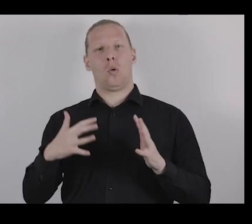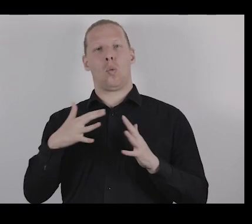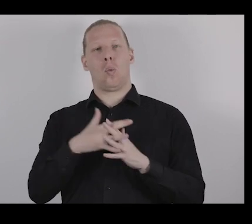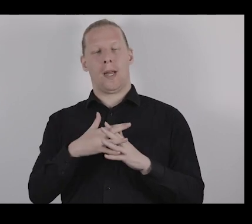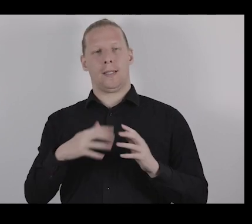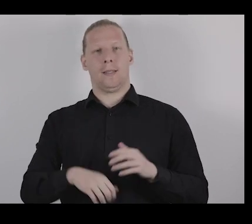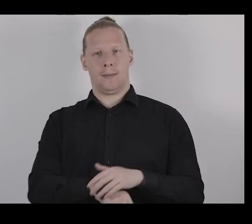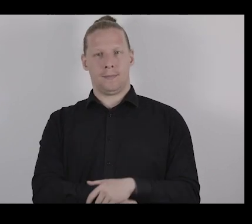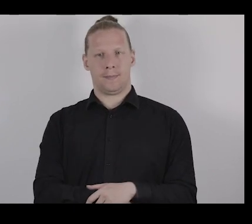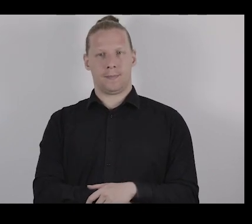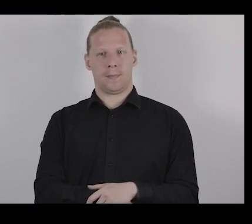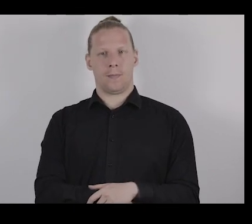My name is Robin White.